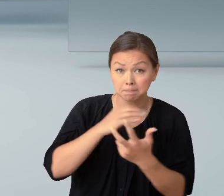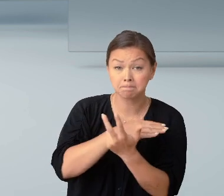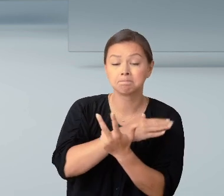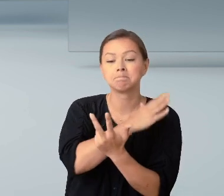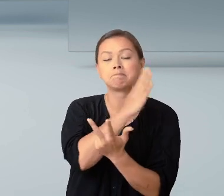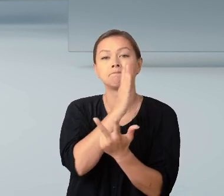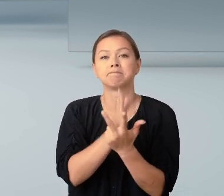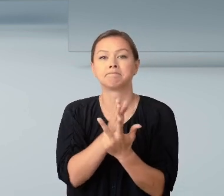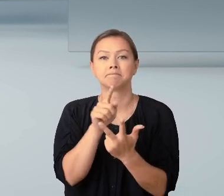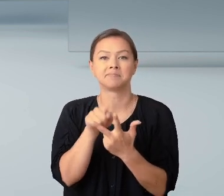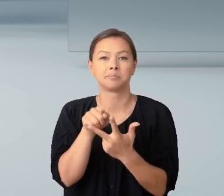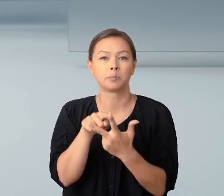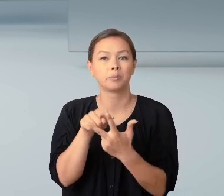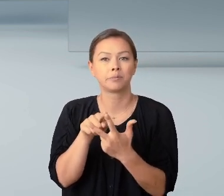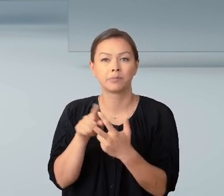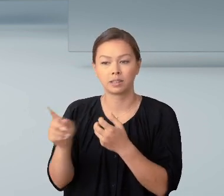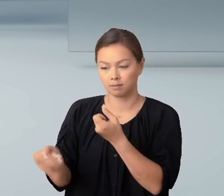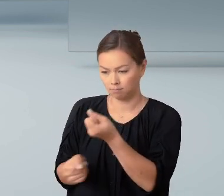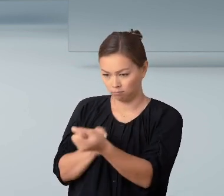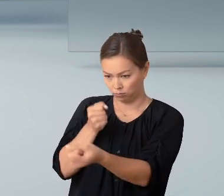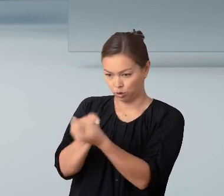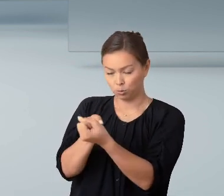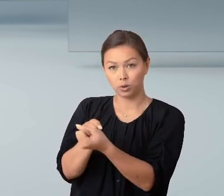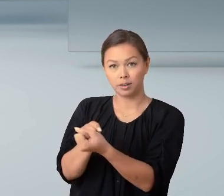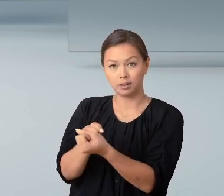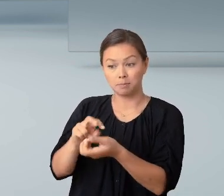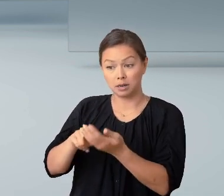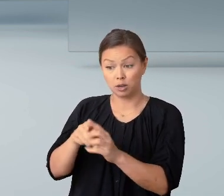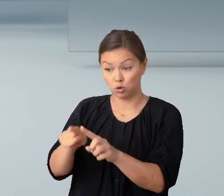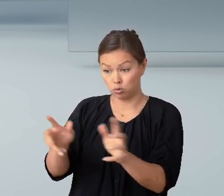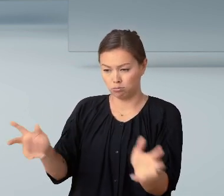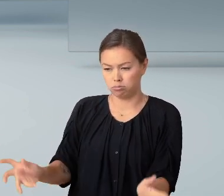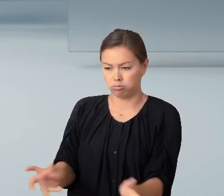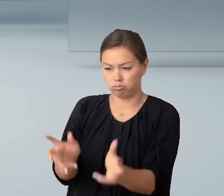two, give necessary support to innovate faster so that you stay